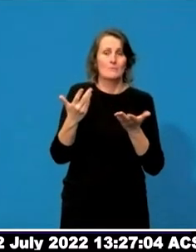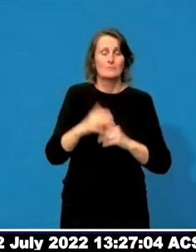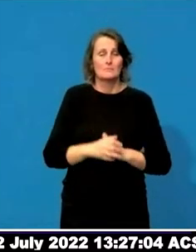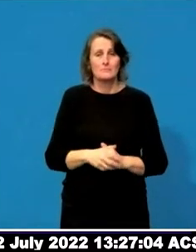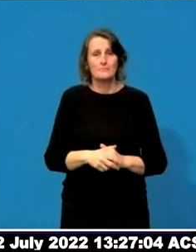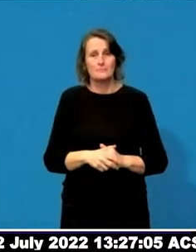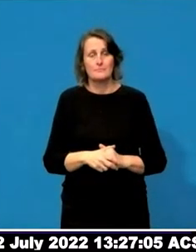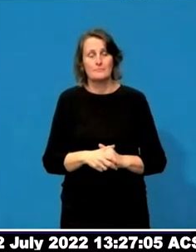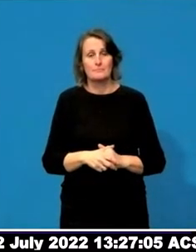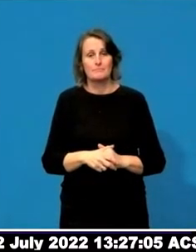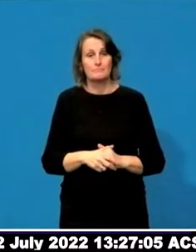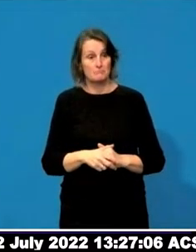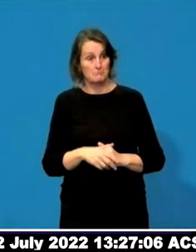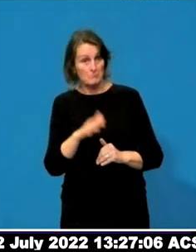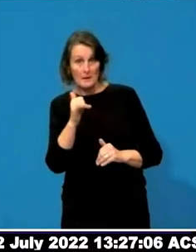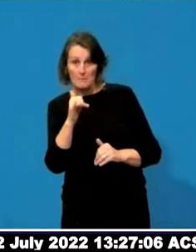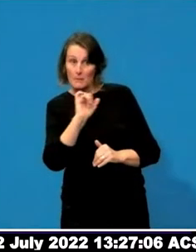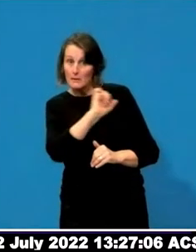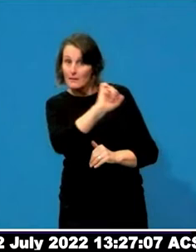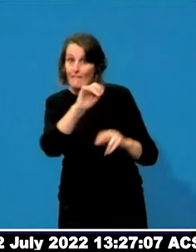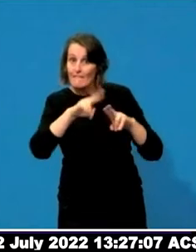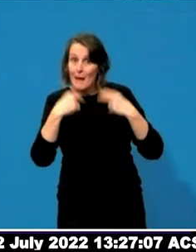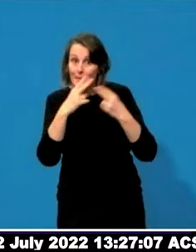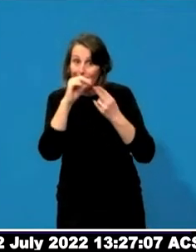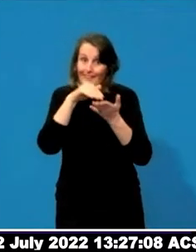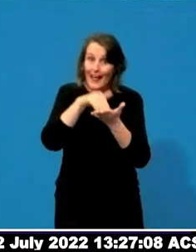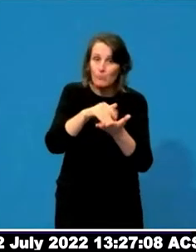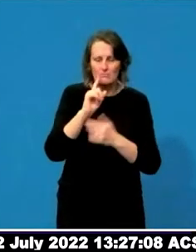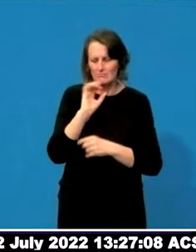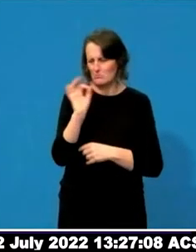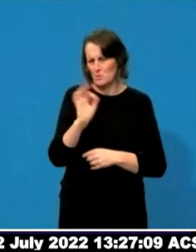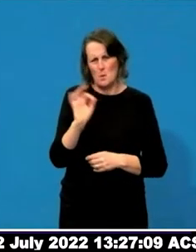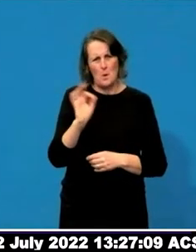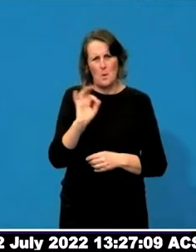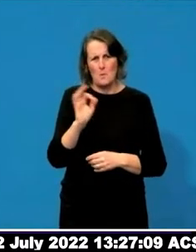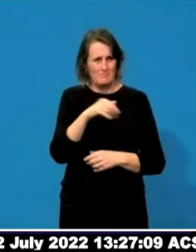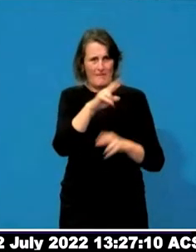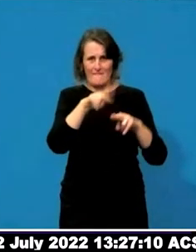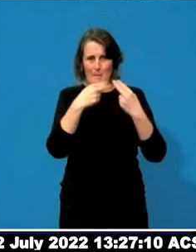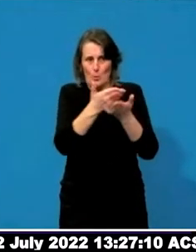MS McMAHON: Can their family always do it? No. MS McMAHON: Who helps with that? They struggle themselves, families.